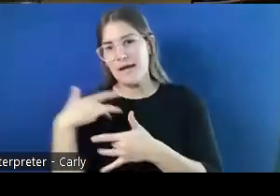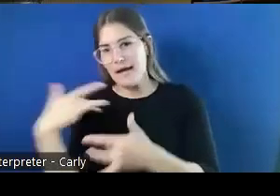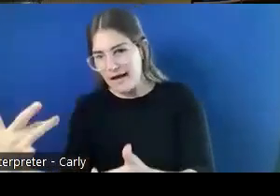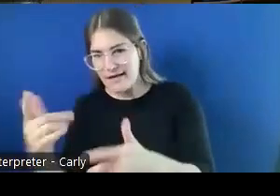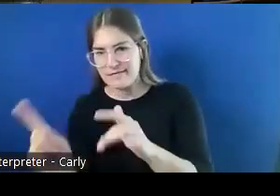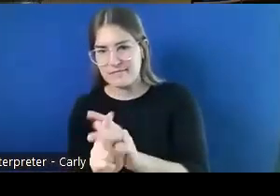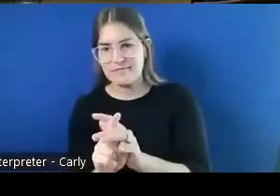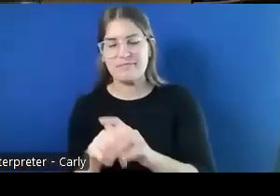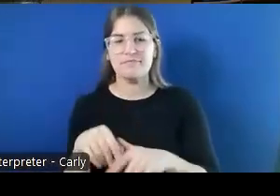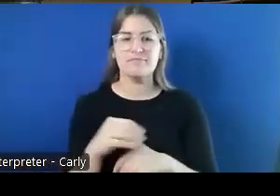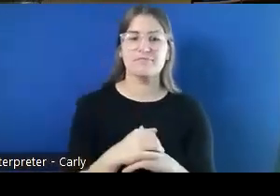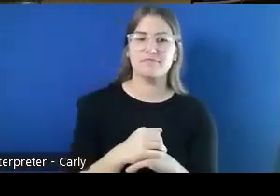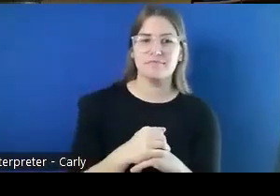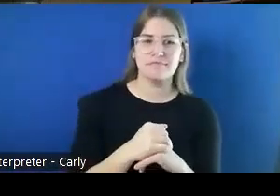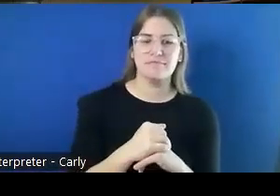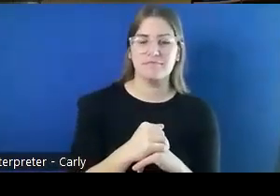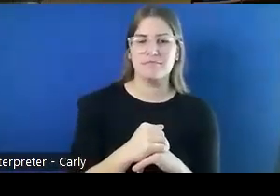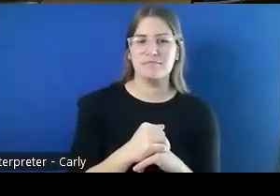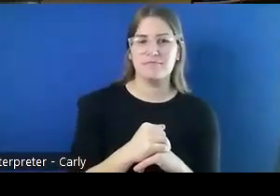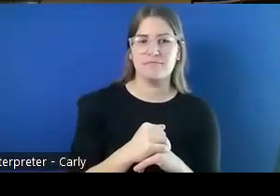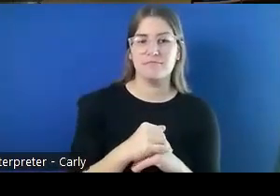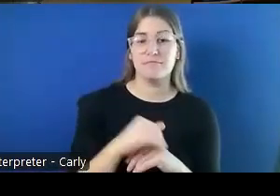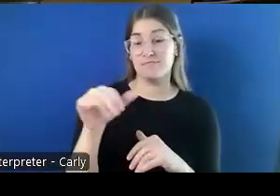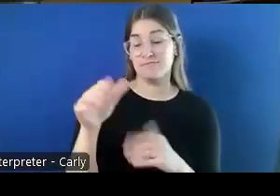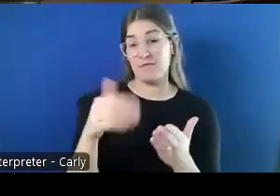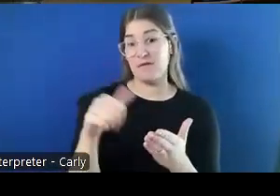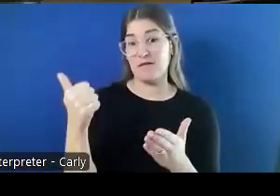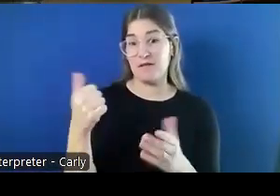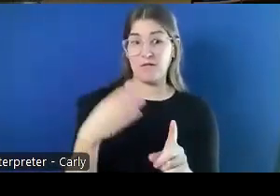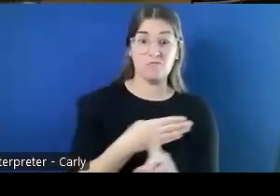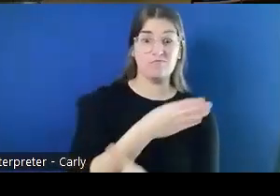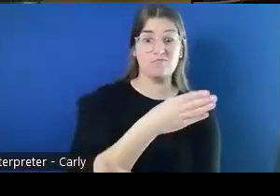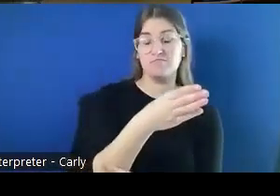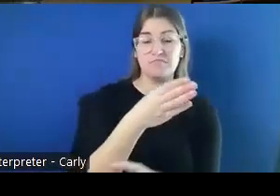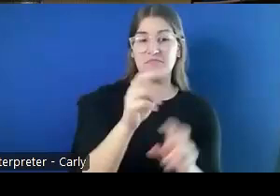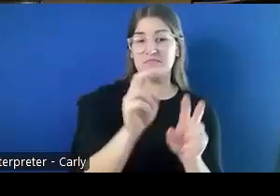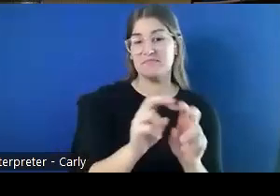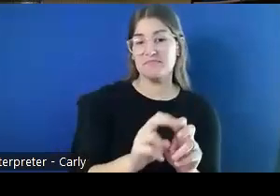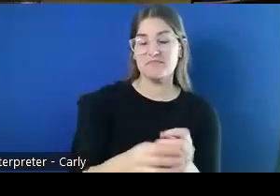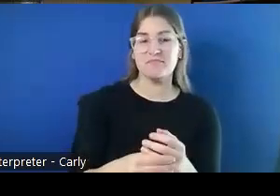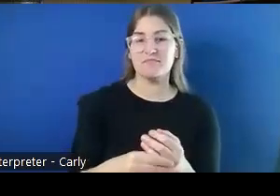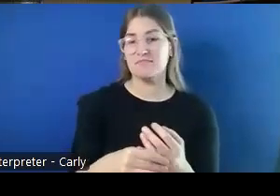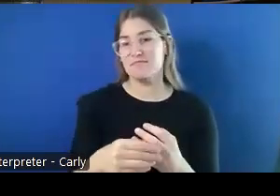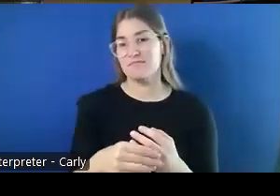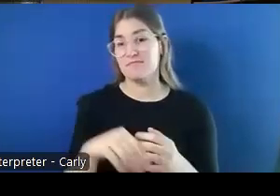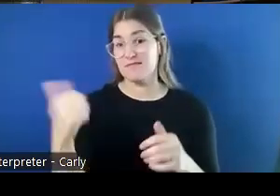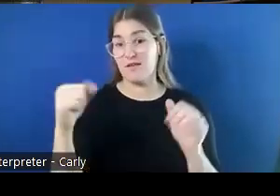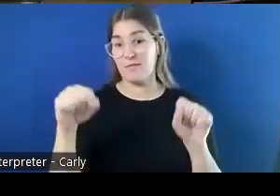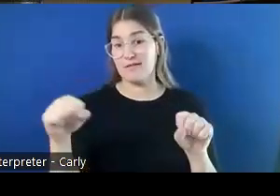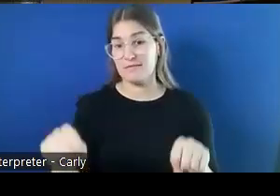be sort of like another sort of direction to go in another possibility as you know um in our service